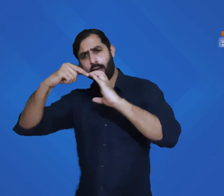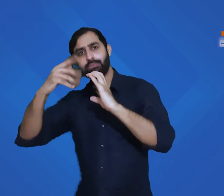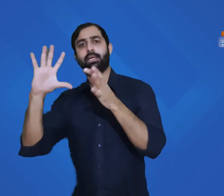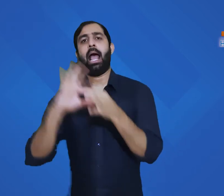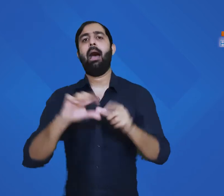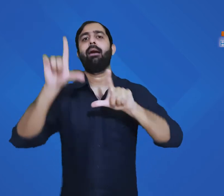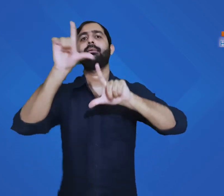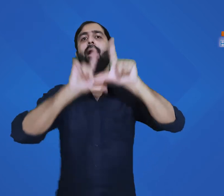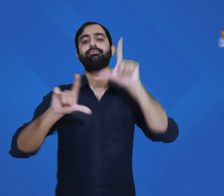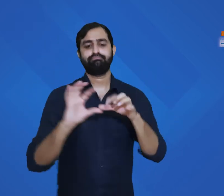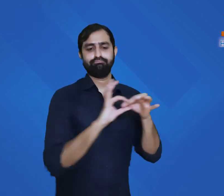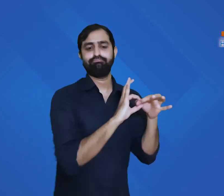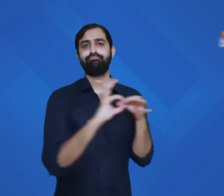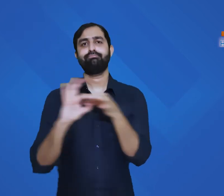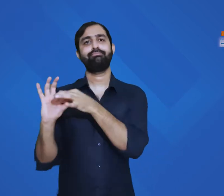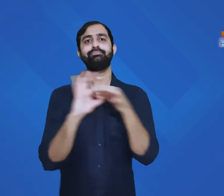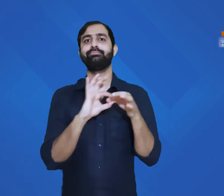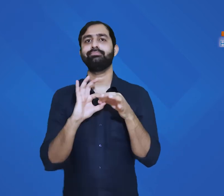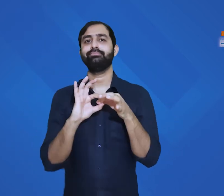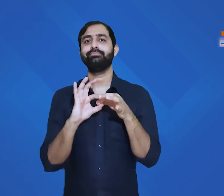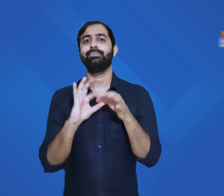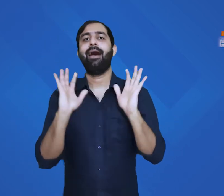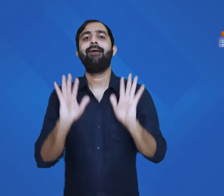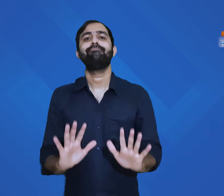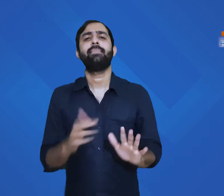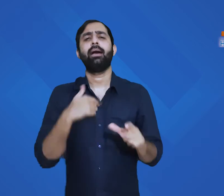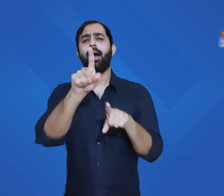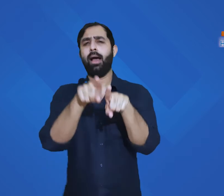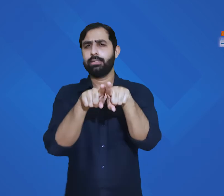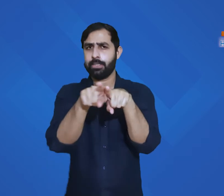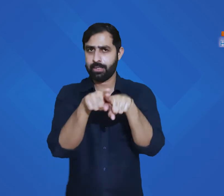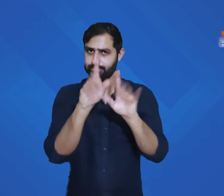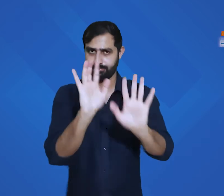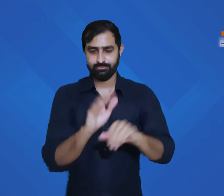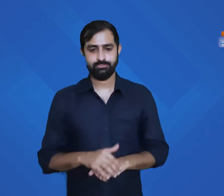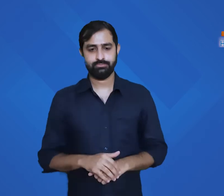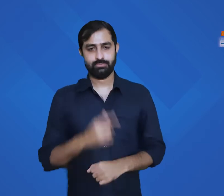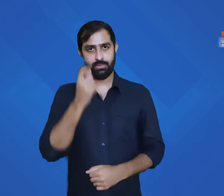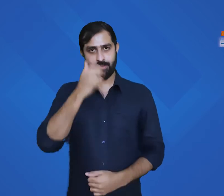We can communicate because of language. The author has explained this by giving an example.